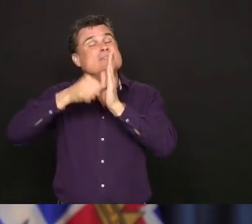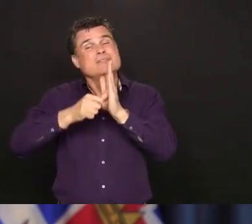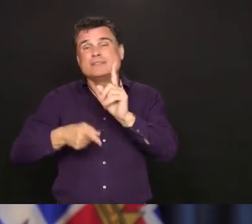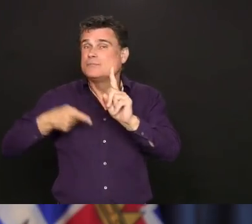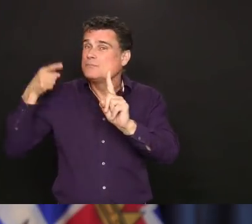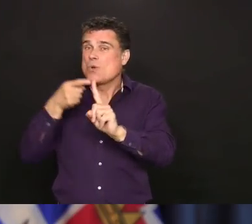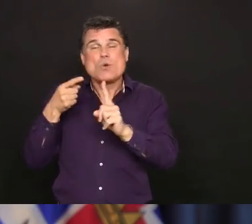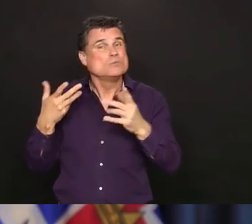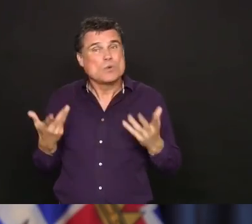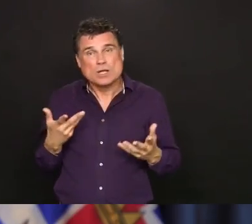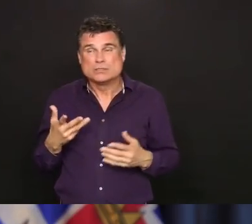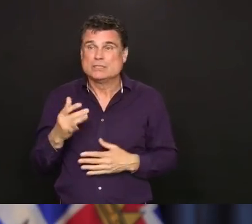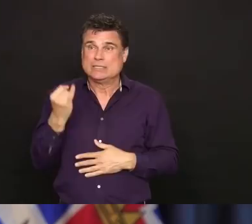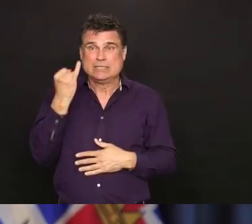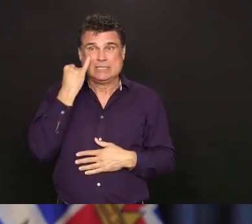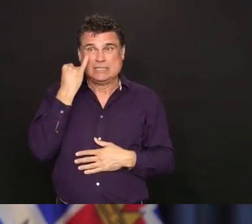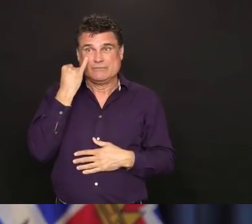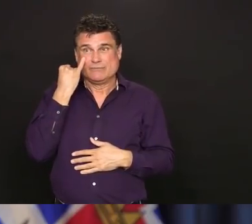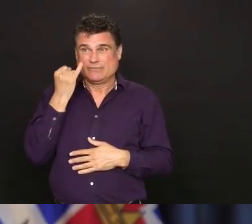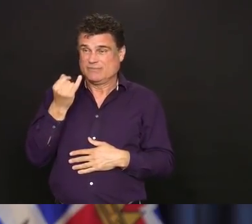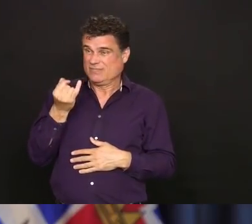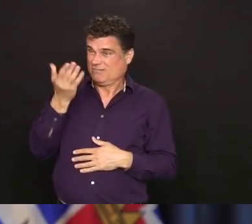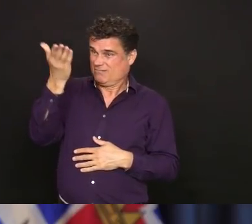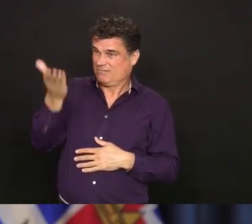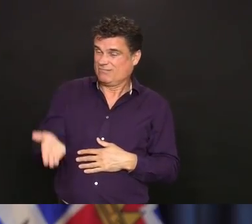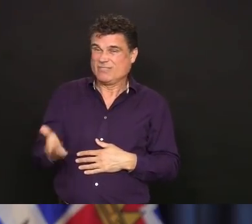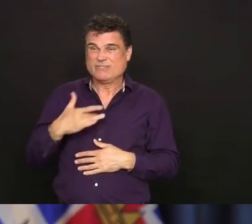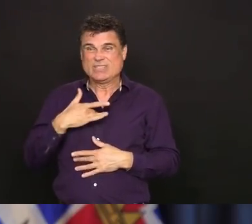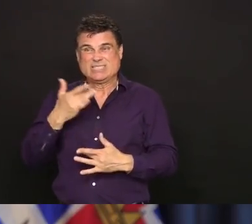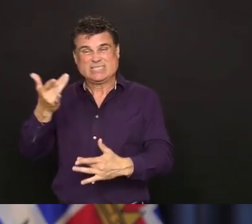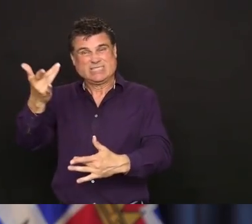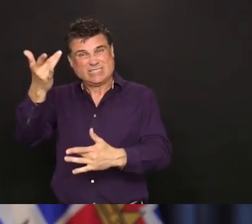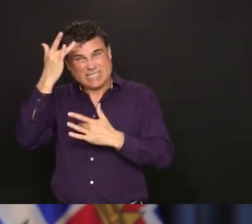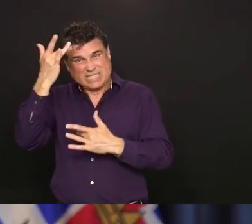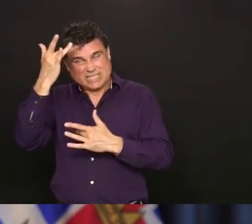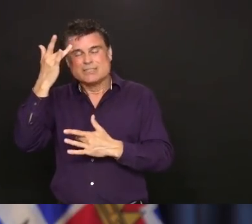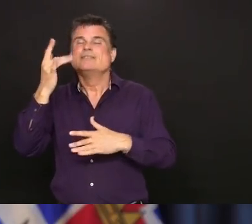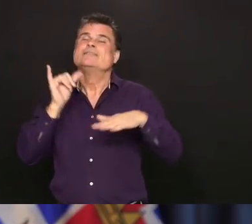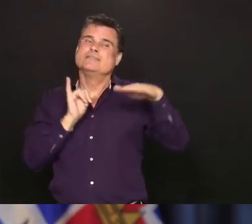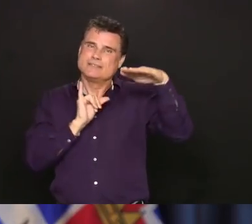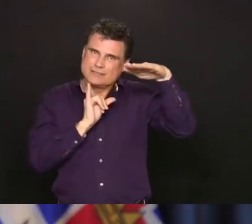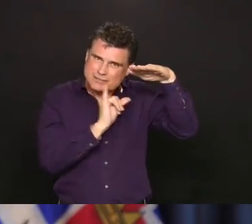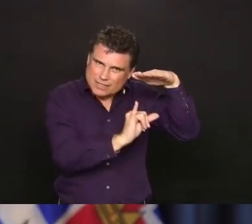we're sick, stay home. We need to continue to do that and all the other